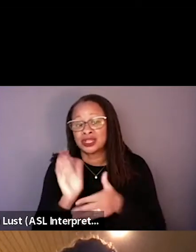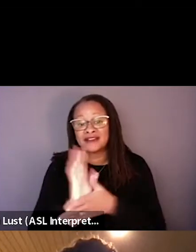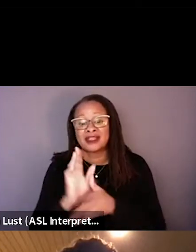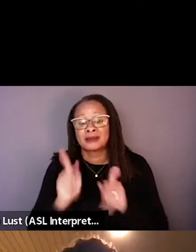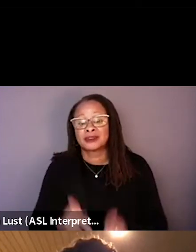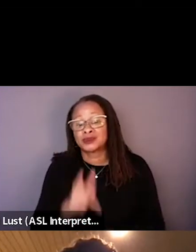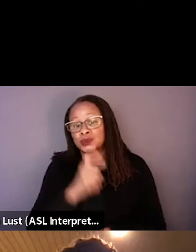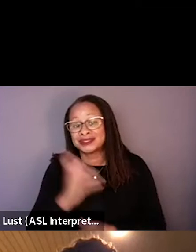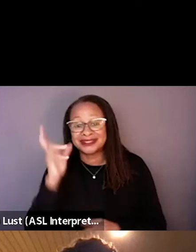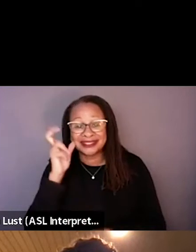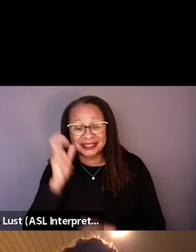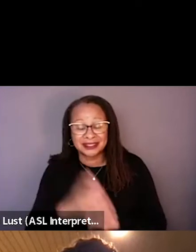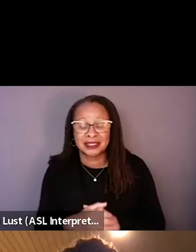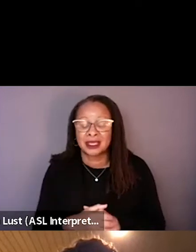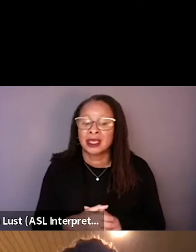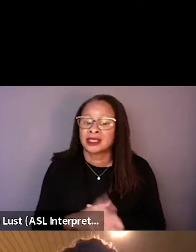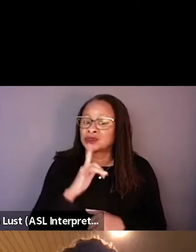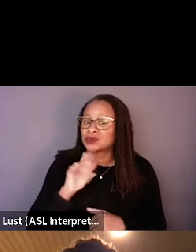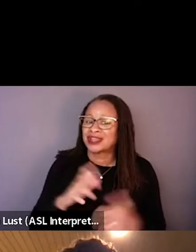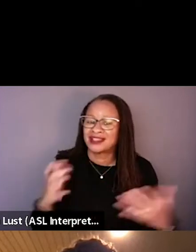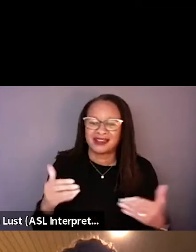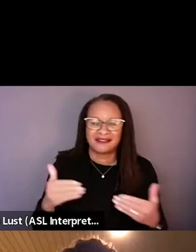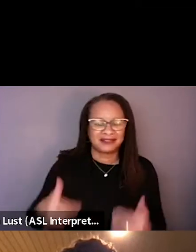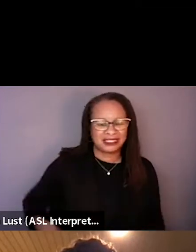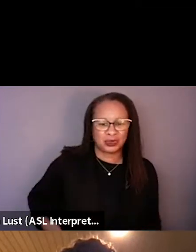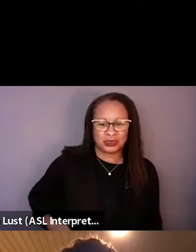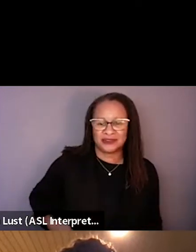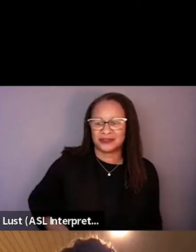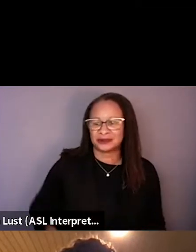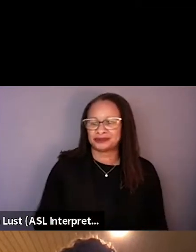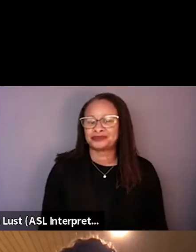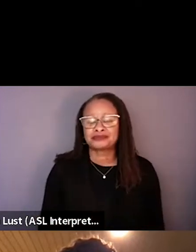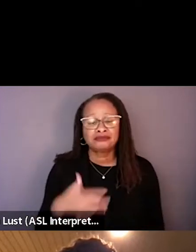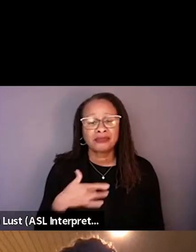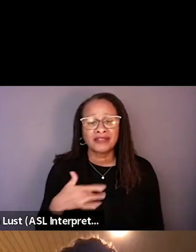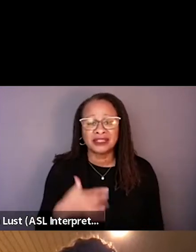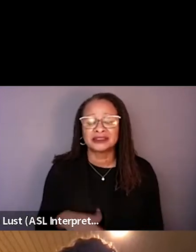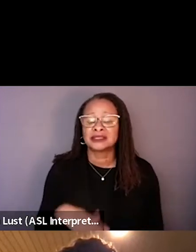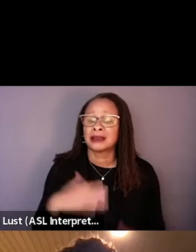So I just really, it's a lot of intuitive feeling and body language.